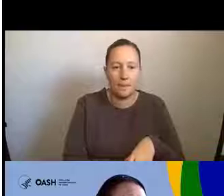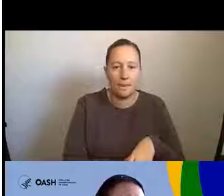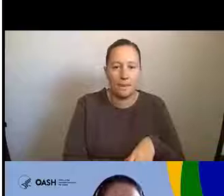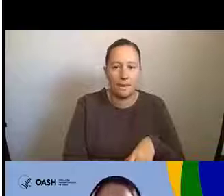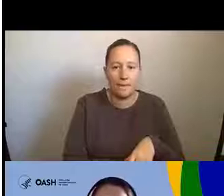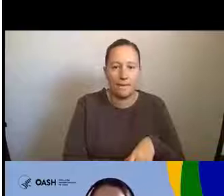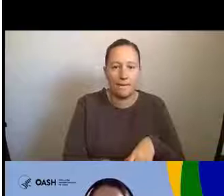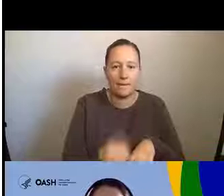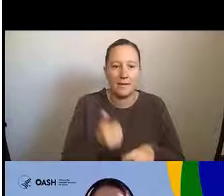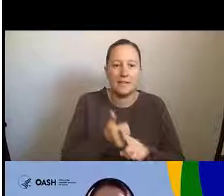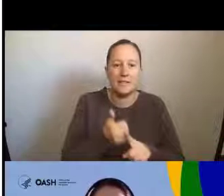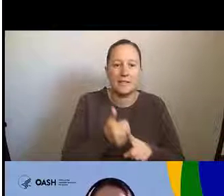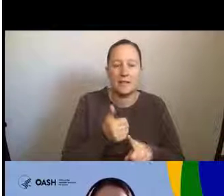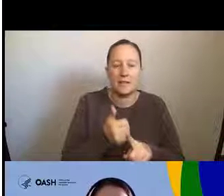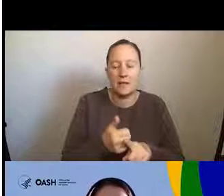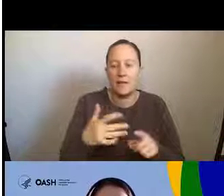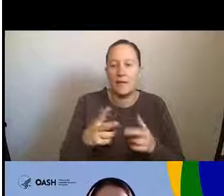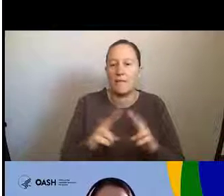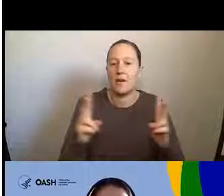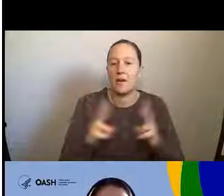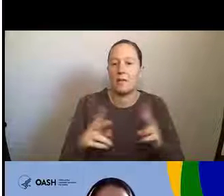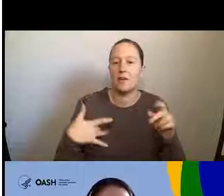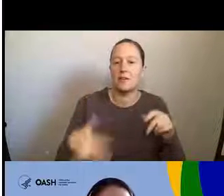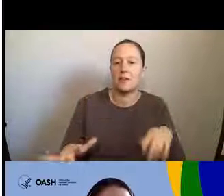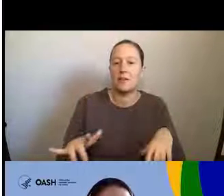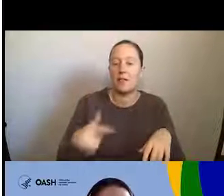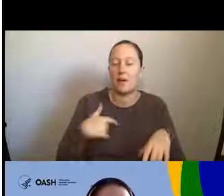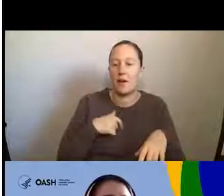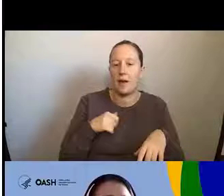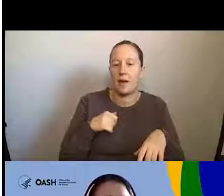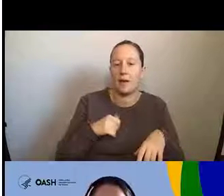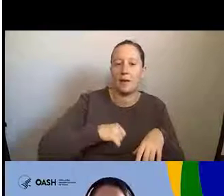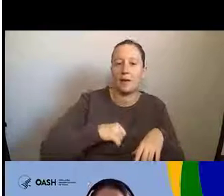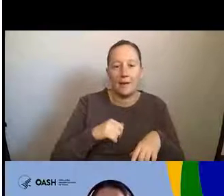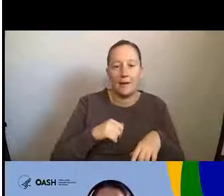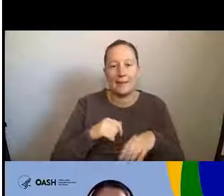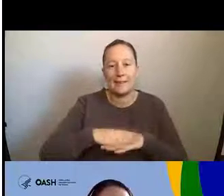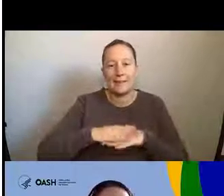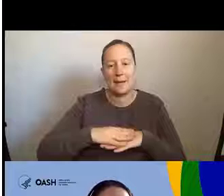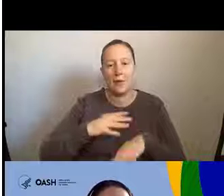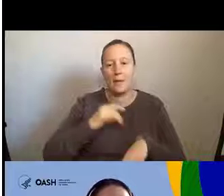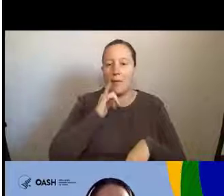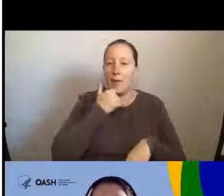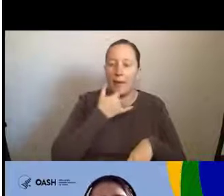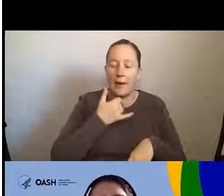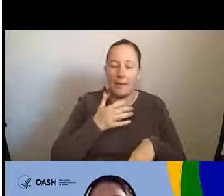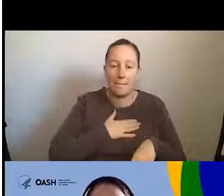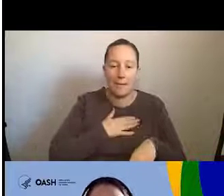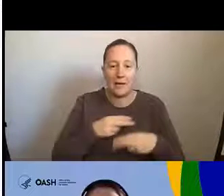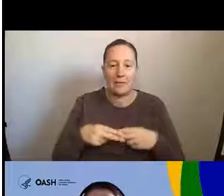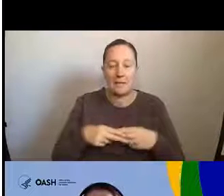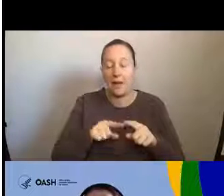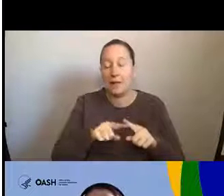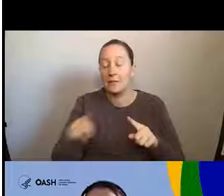Yvonne Lau: It's very sensitive. I hit the table just now and it moved my slide. Yeah, so just be careful. Marianna Azar: Yes, thank you. Thank you.